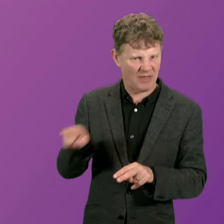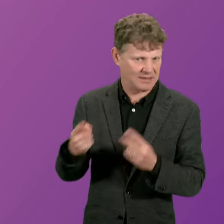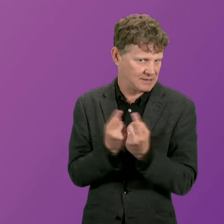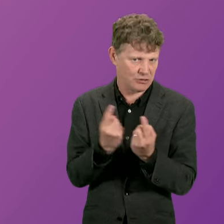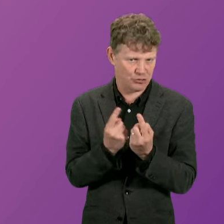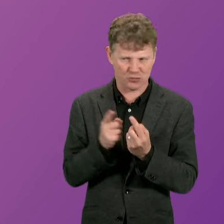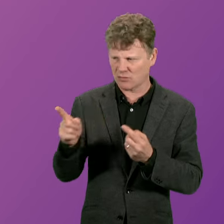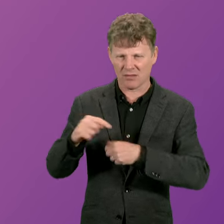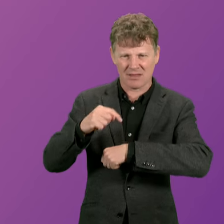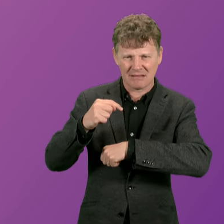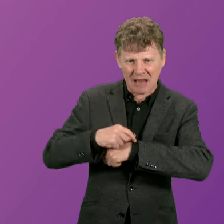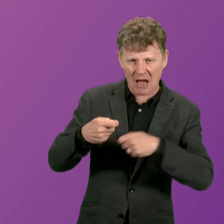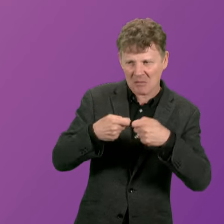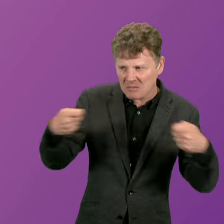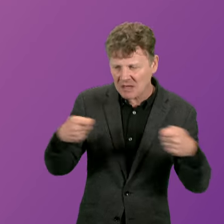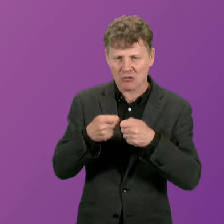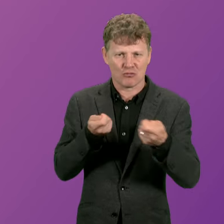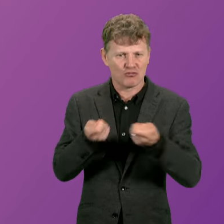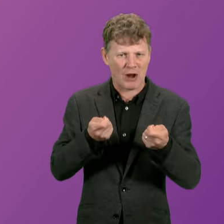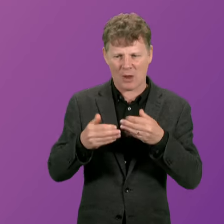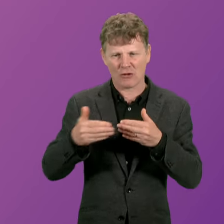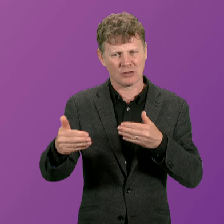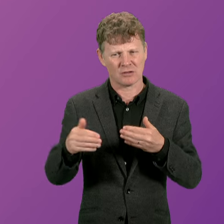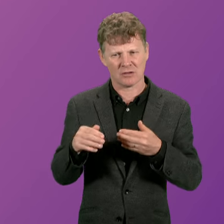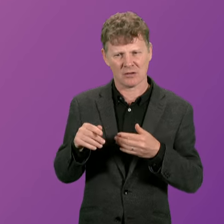timescale on the regulations, because what she has recounted to me is completely and